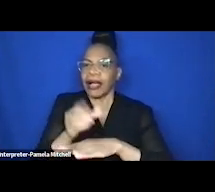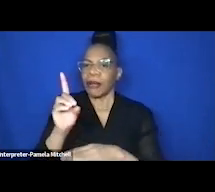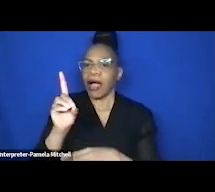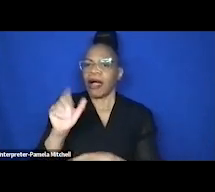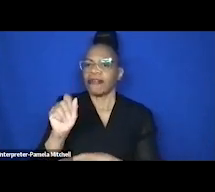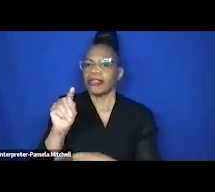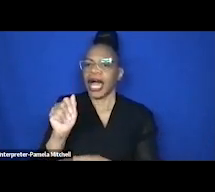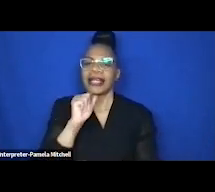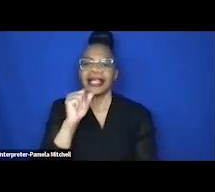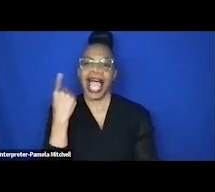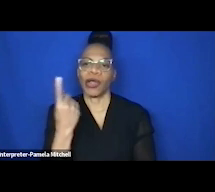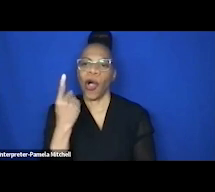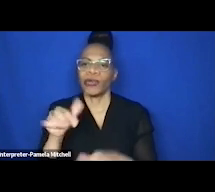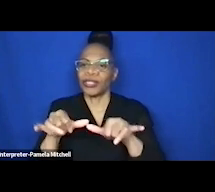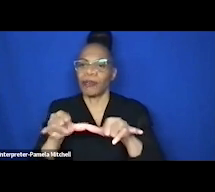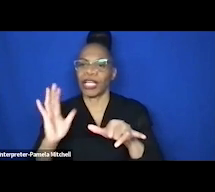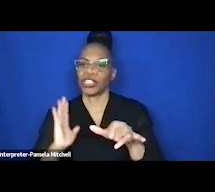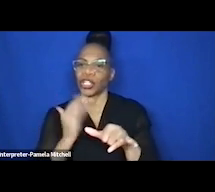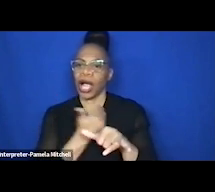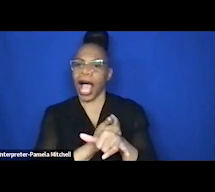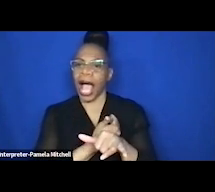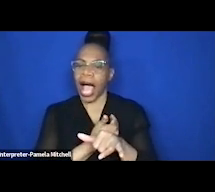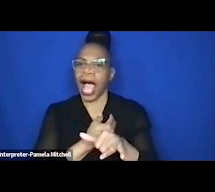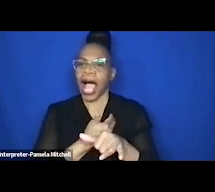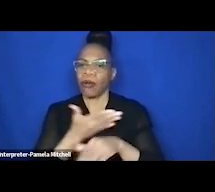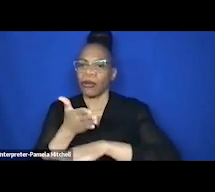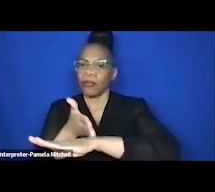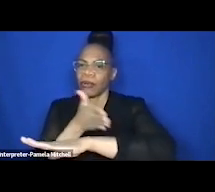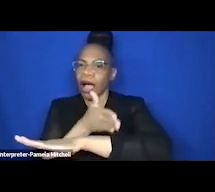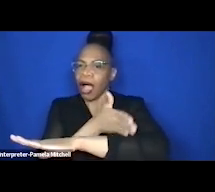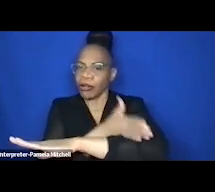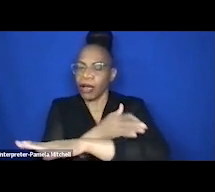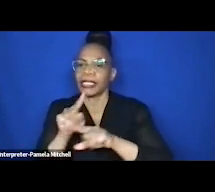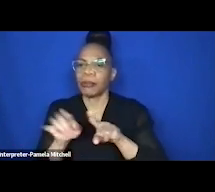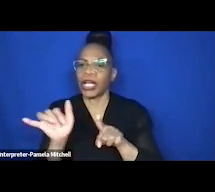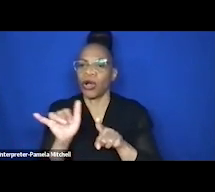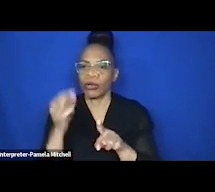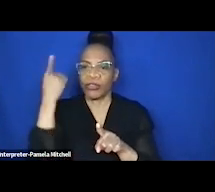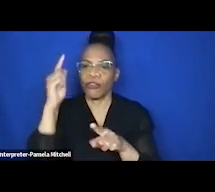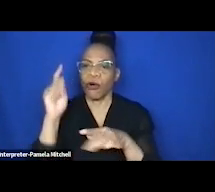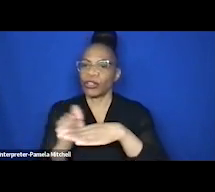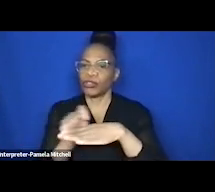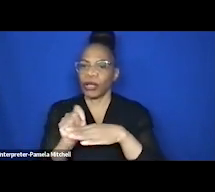but also to target different training opportunities as well. Next slide.